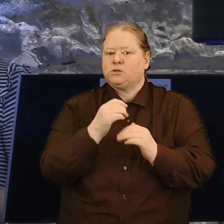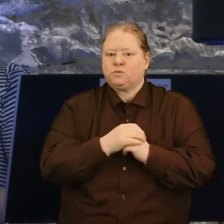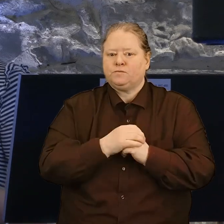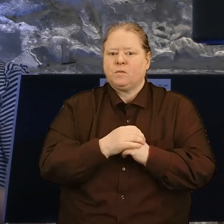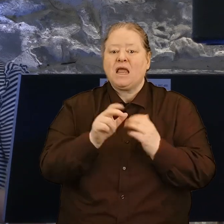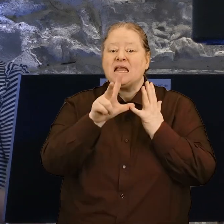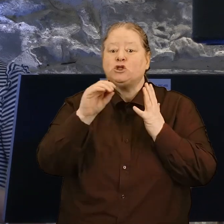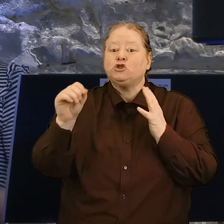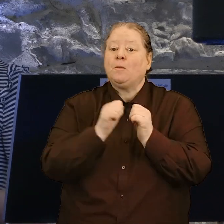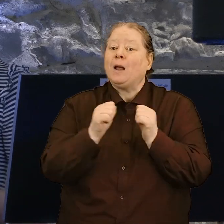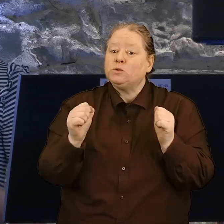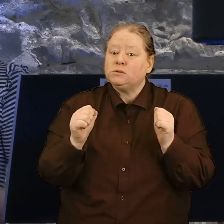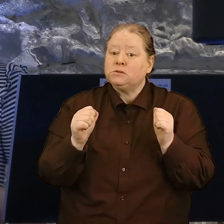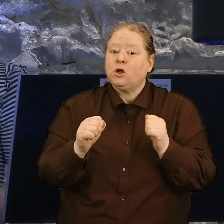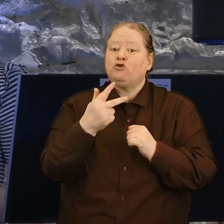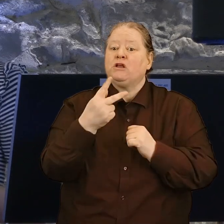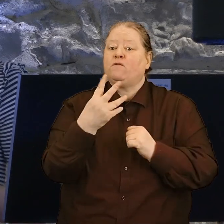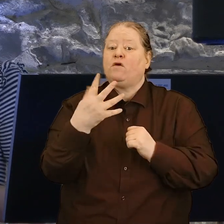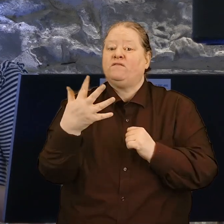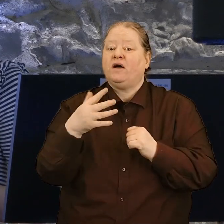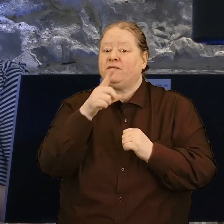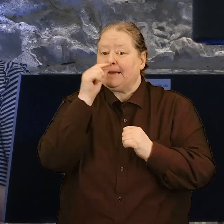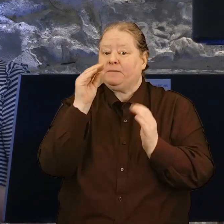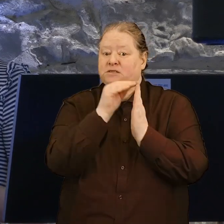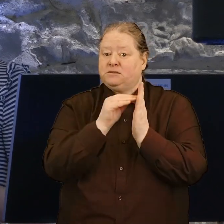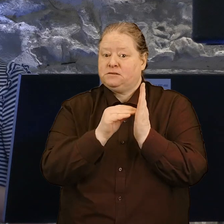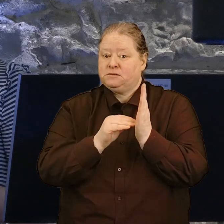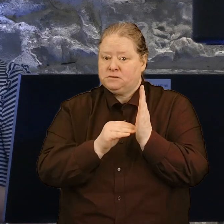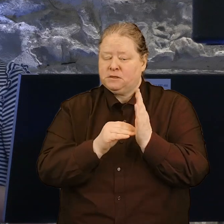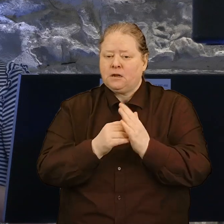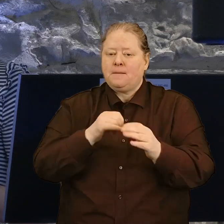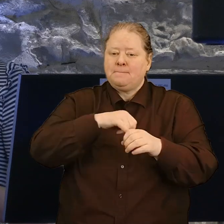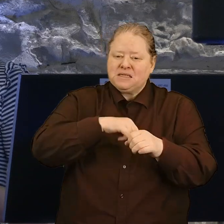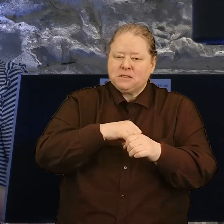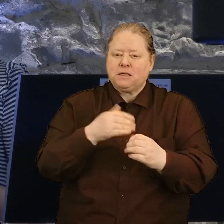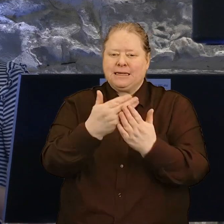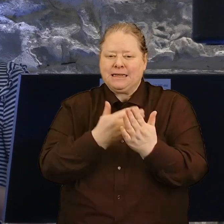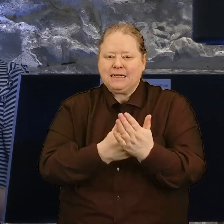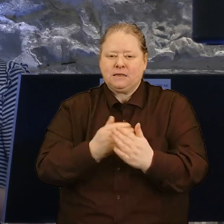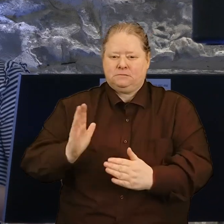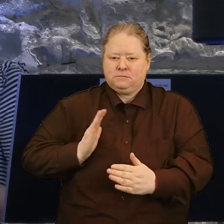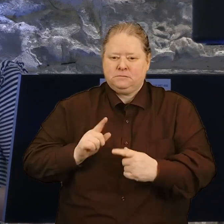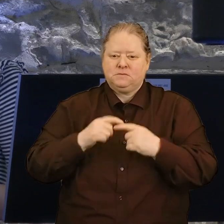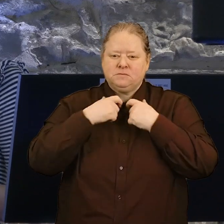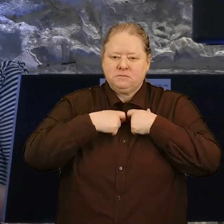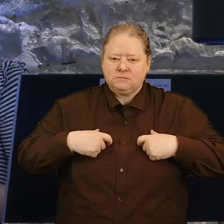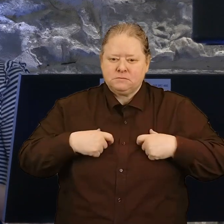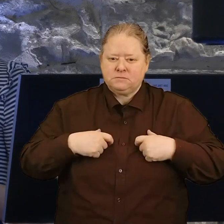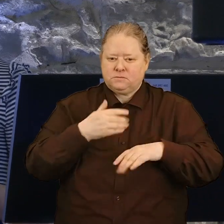It cost £800 and there's 345 names who contributed, and they come from medical, legal, military and the clerical professions.